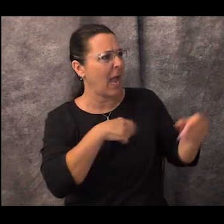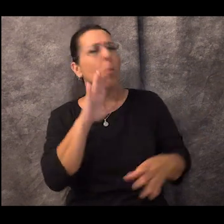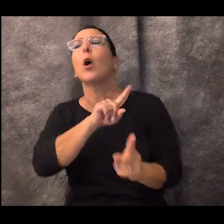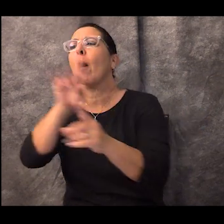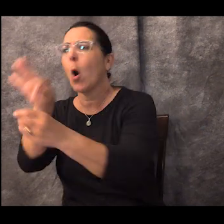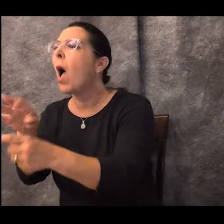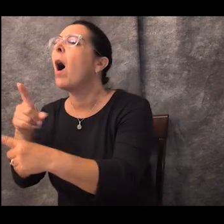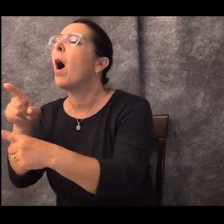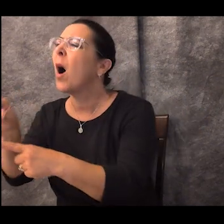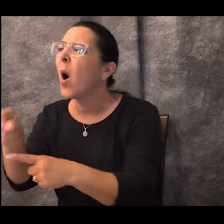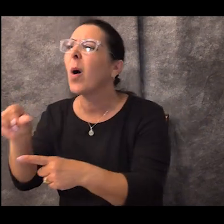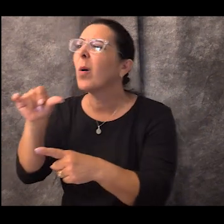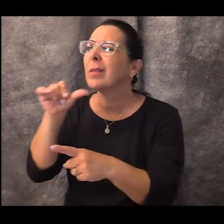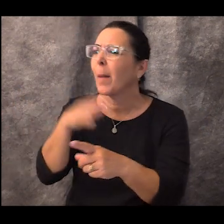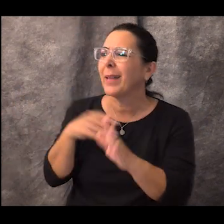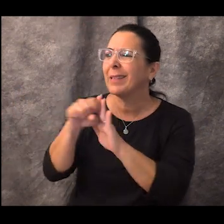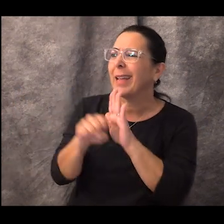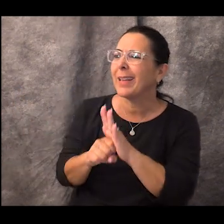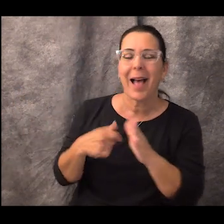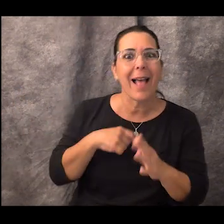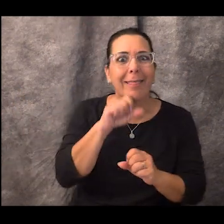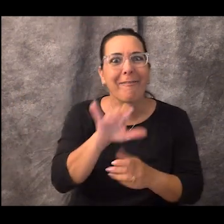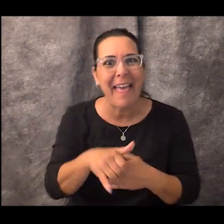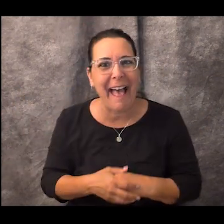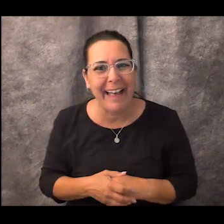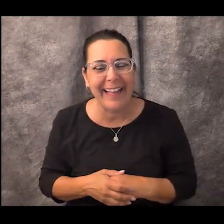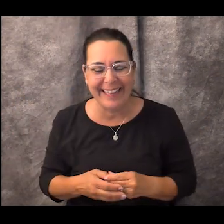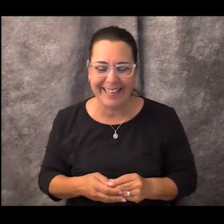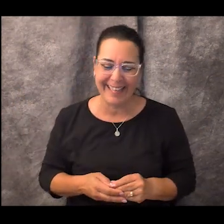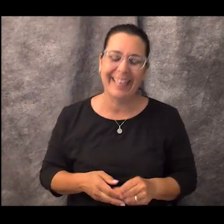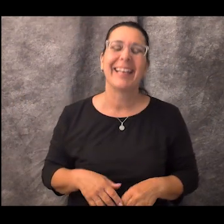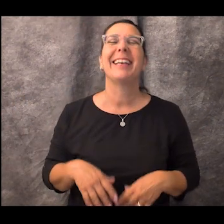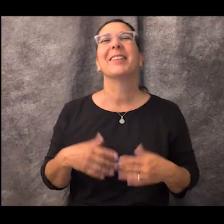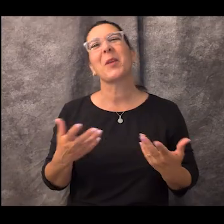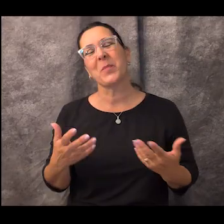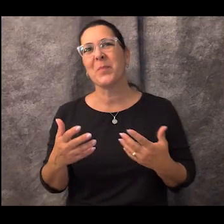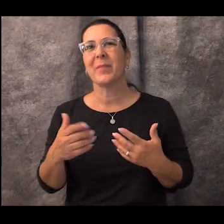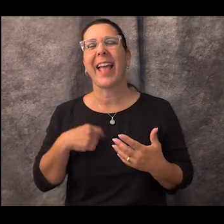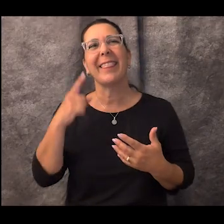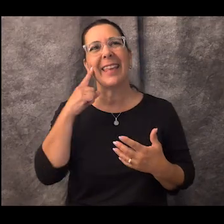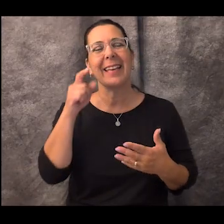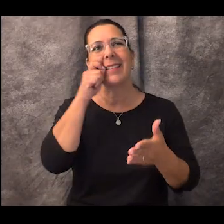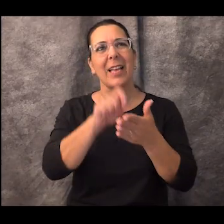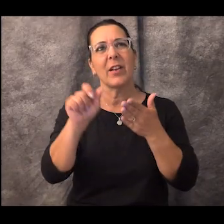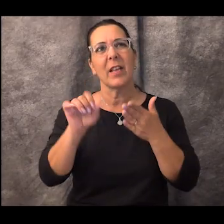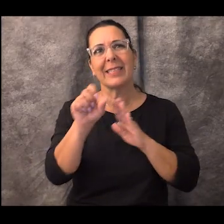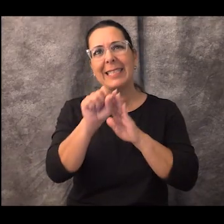I love this about voters. That's amazing. I want to say it was the secretary of state. I think it might have been Kentucky